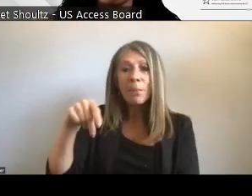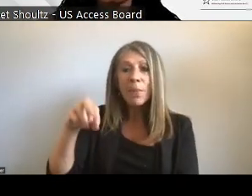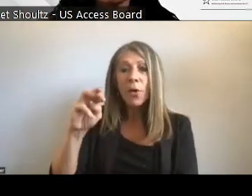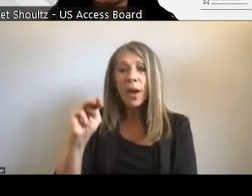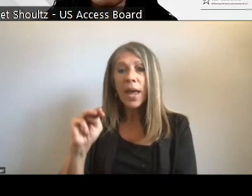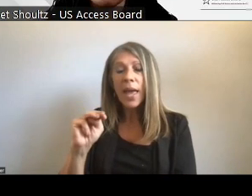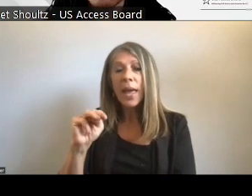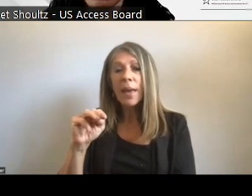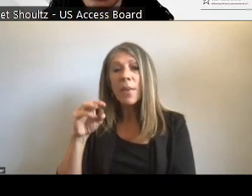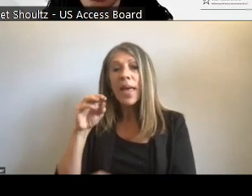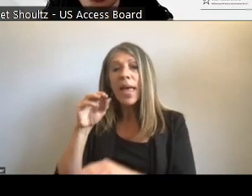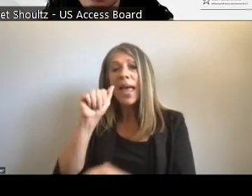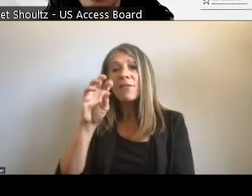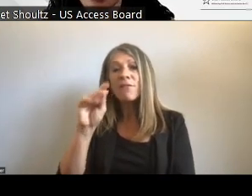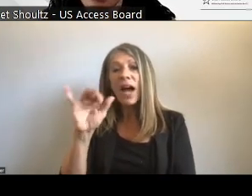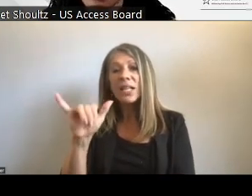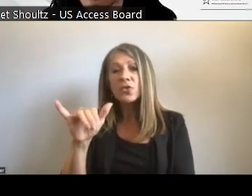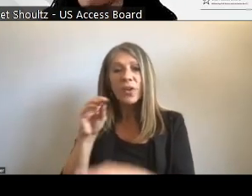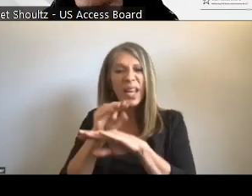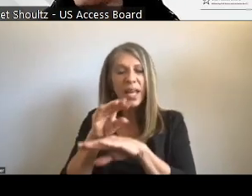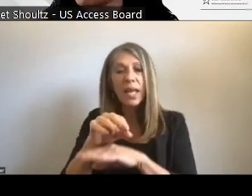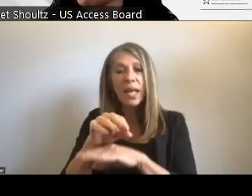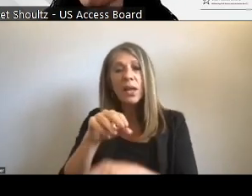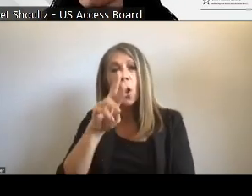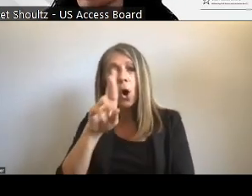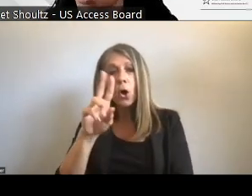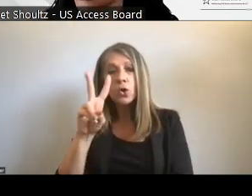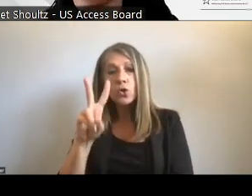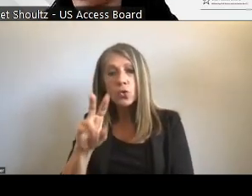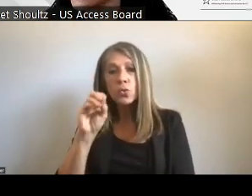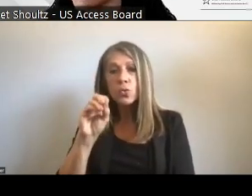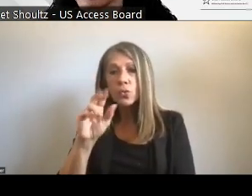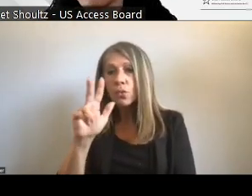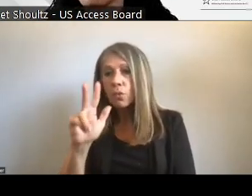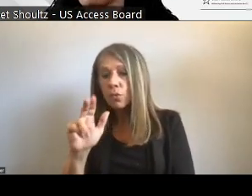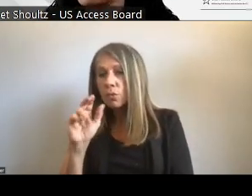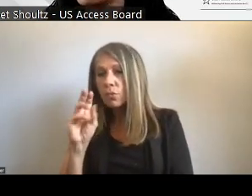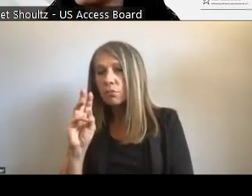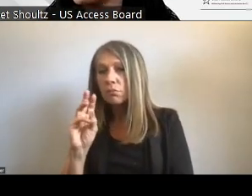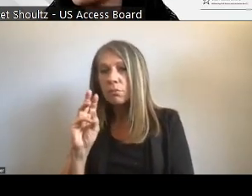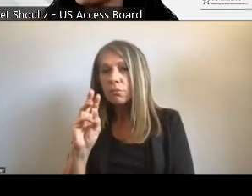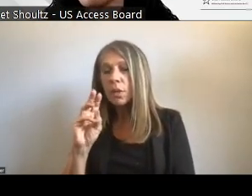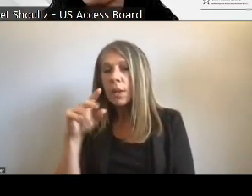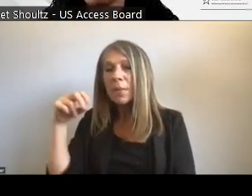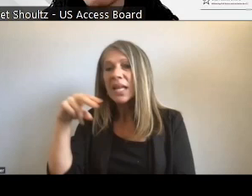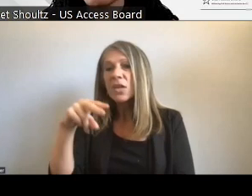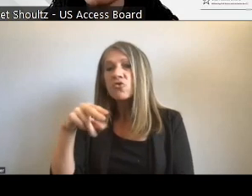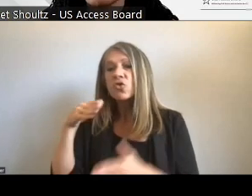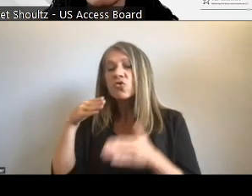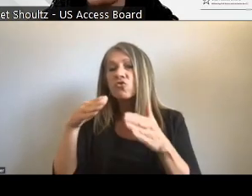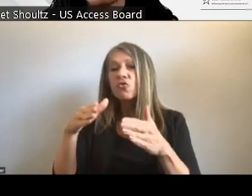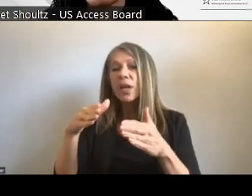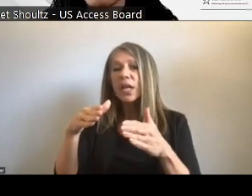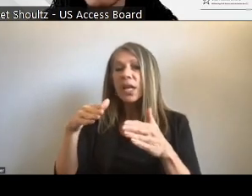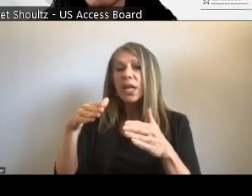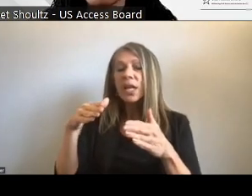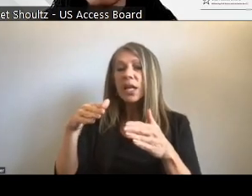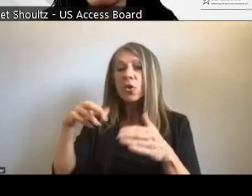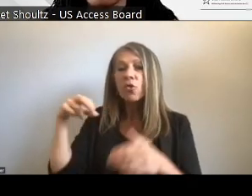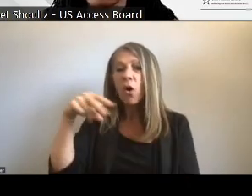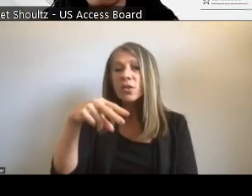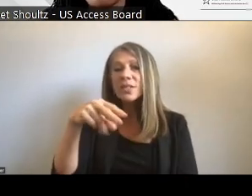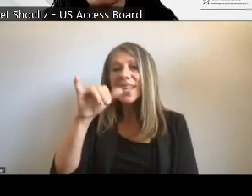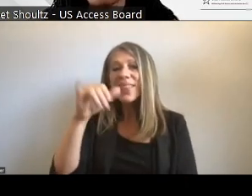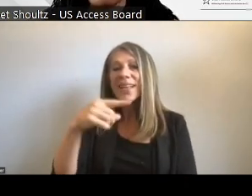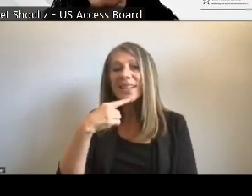R206 Pedestrian Street Crossings, and the that advisory language stated, "All pedestrian